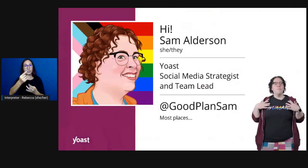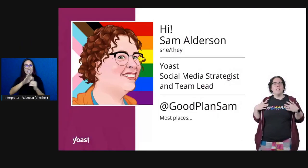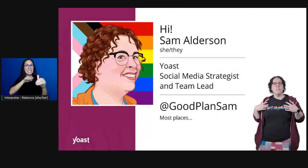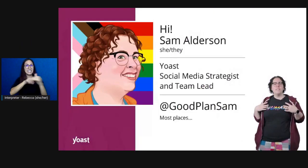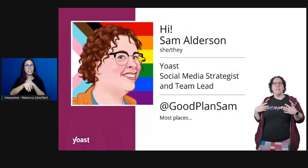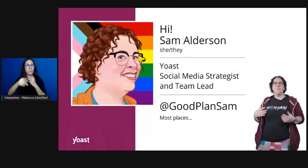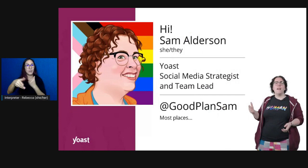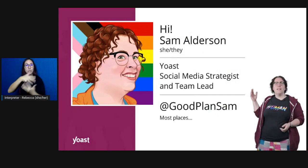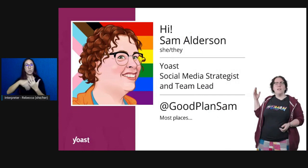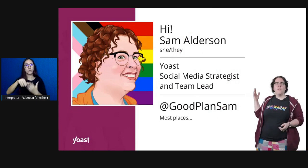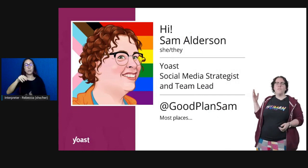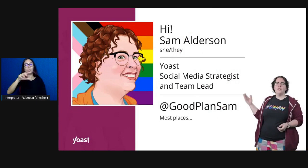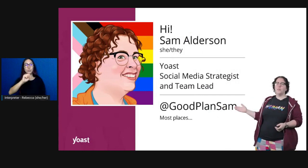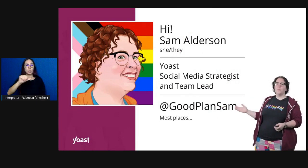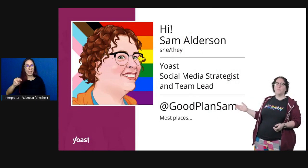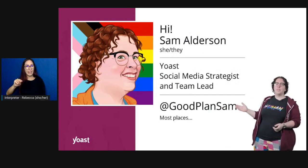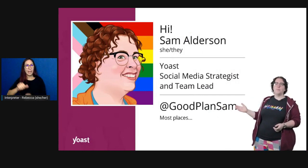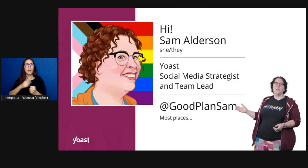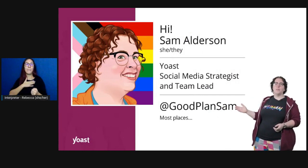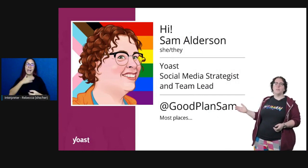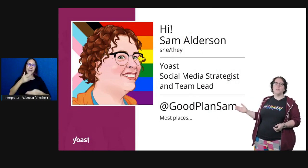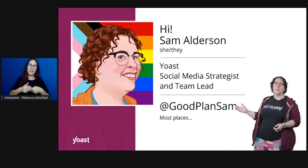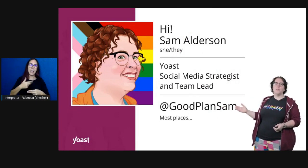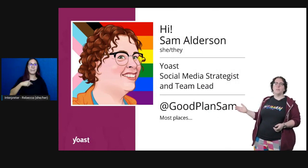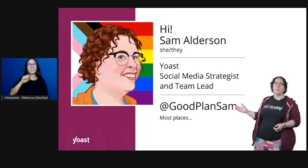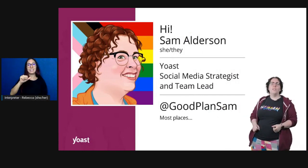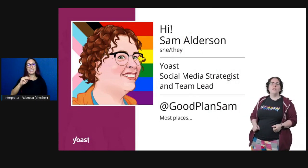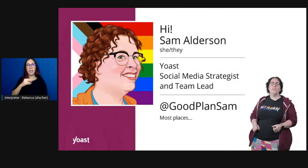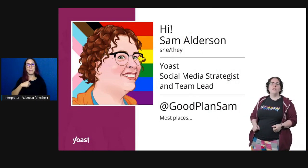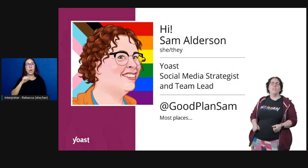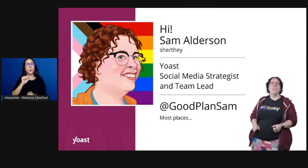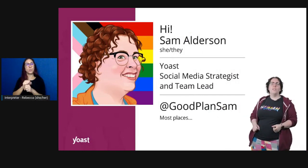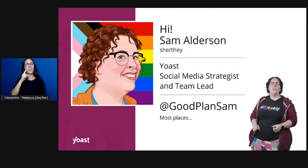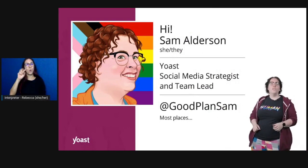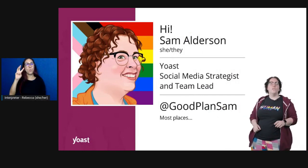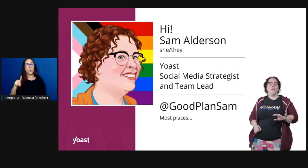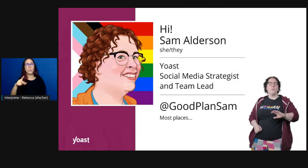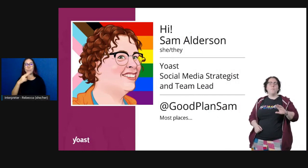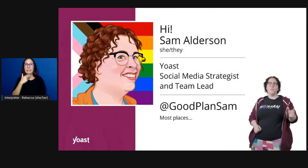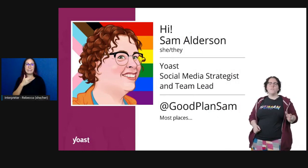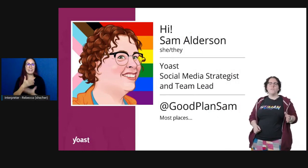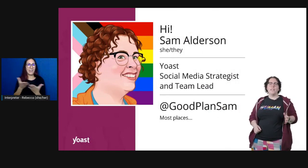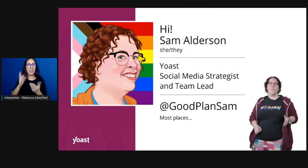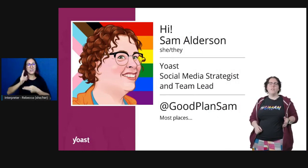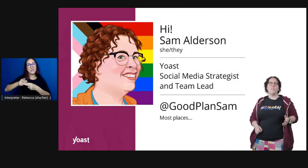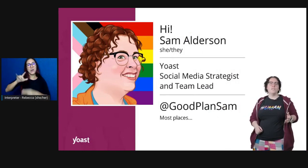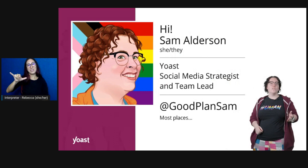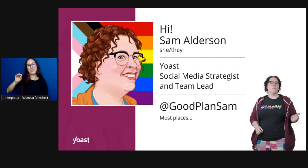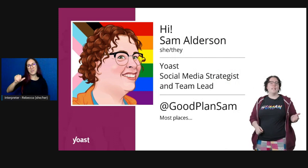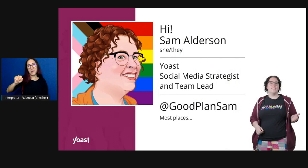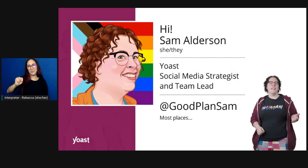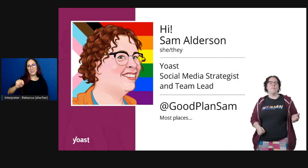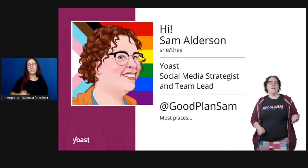My name is Sam and I work for a little WordPress called Yoast. You'll find me on most of the networks and I’m Good Plan, Sam